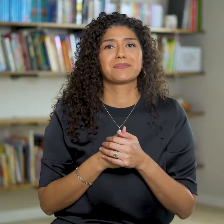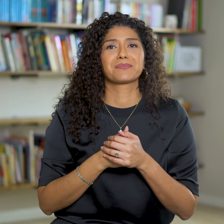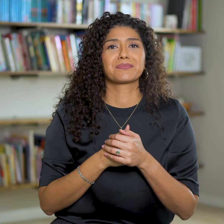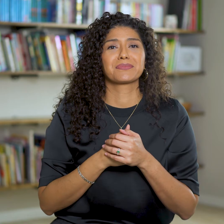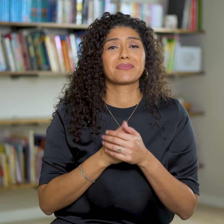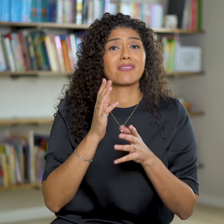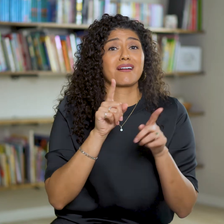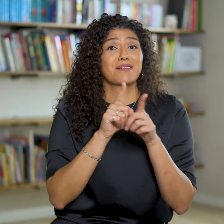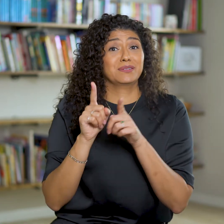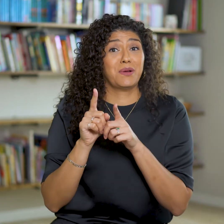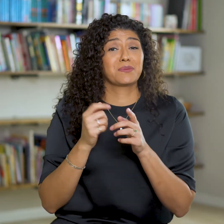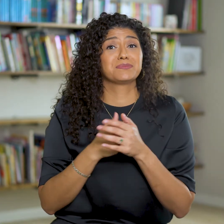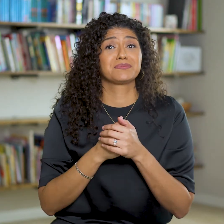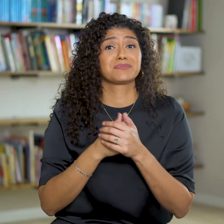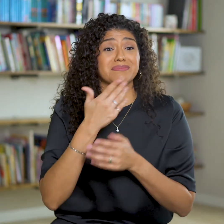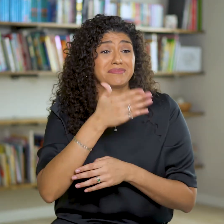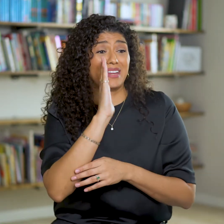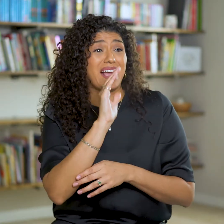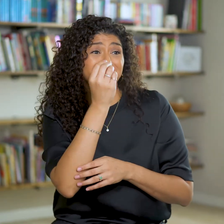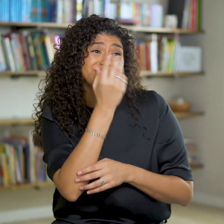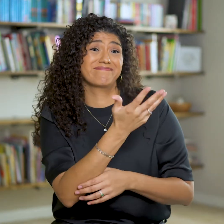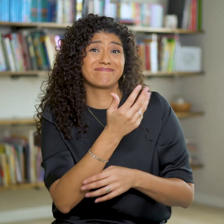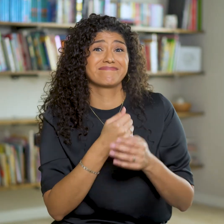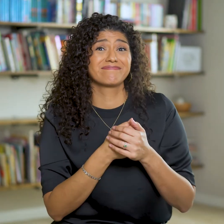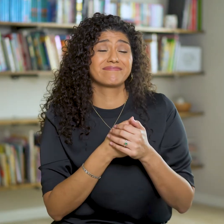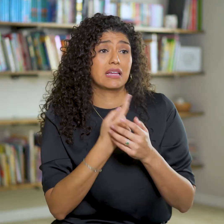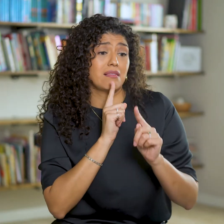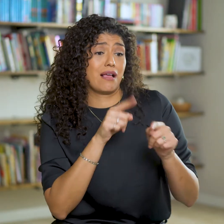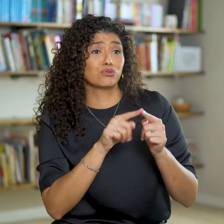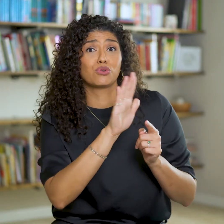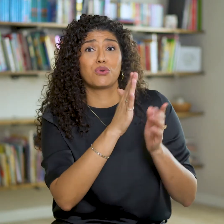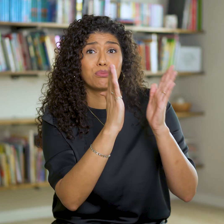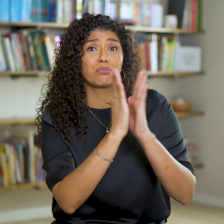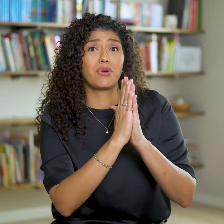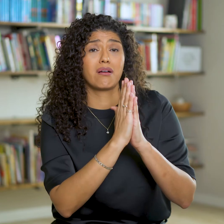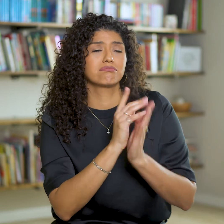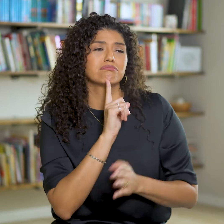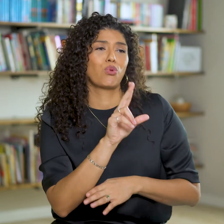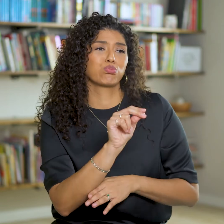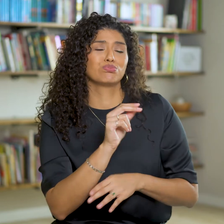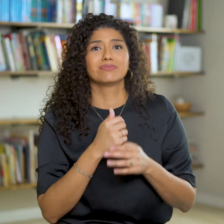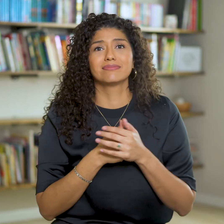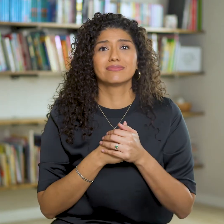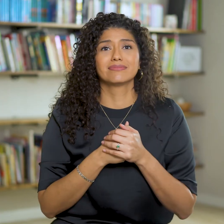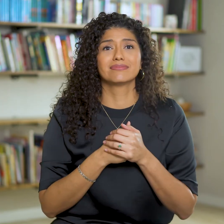And by the way, God says the answer to your prayer is ‘no’.”